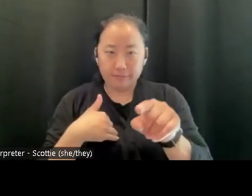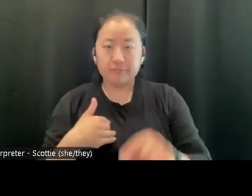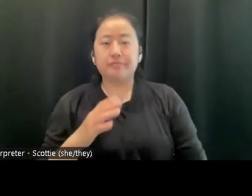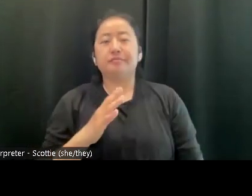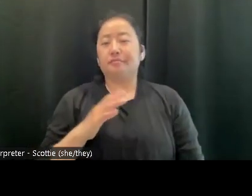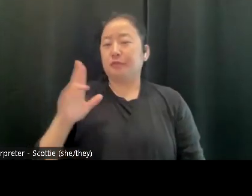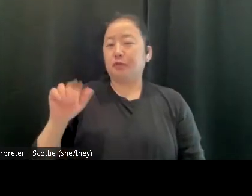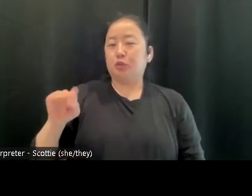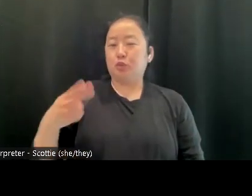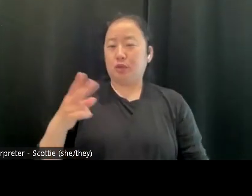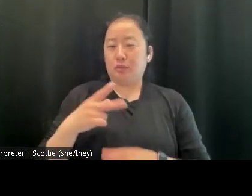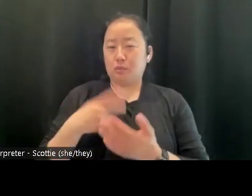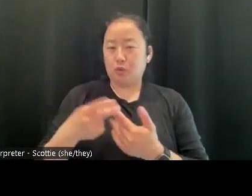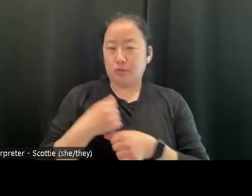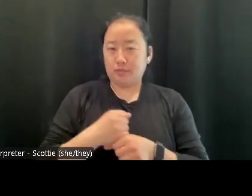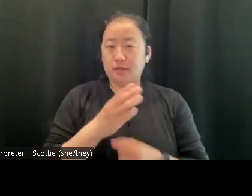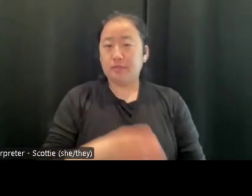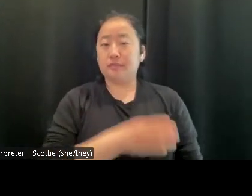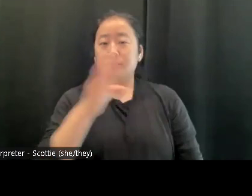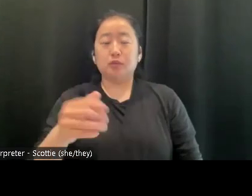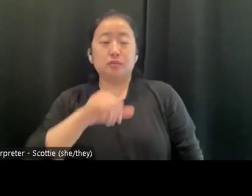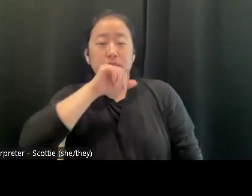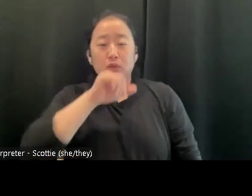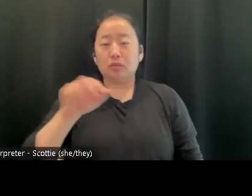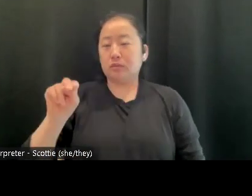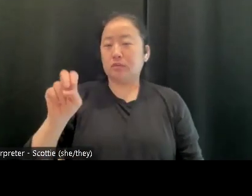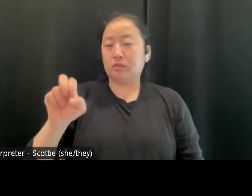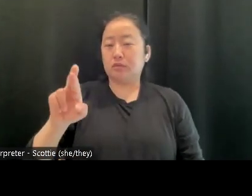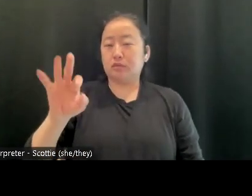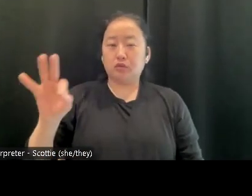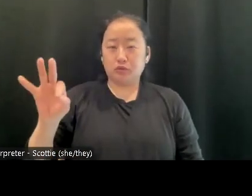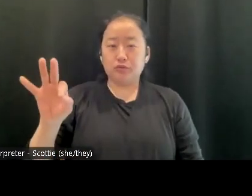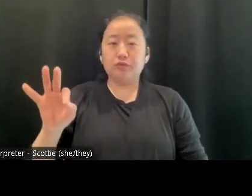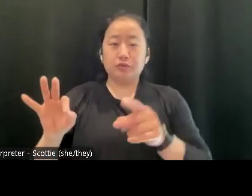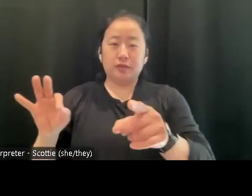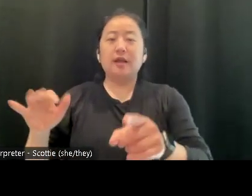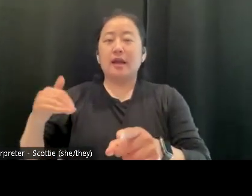For those of you that are big Nerf fans out there, a Nerf gun fired from the wheelchair.